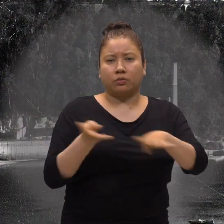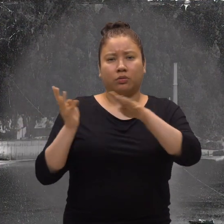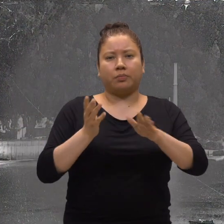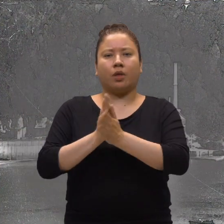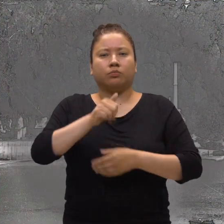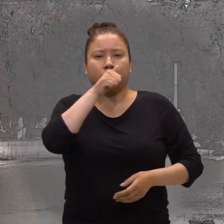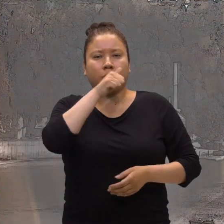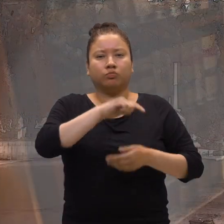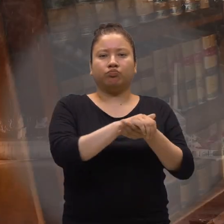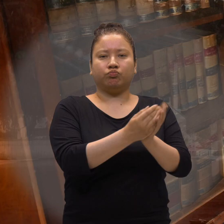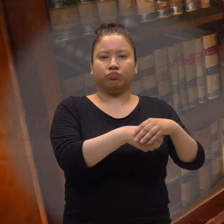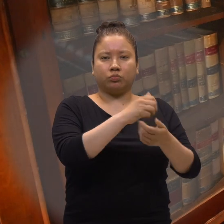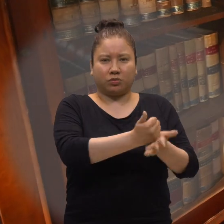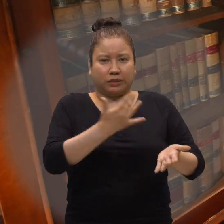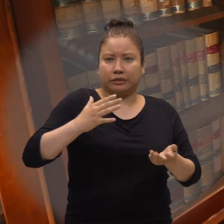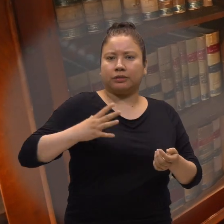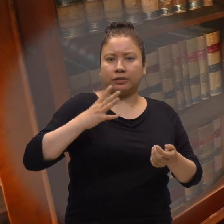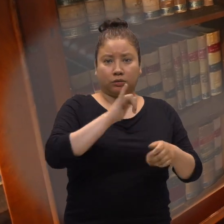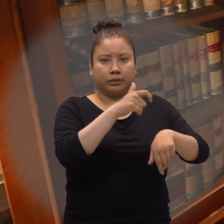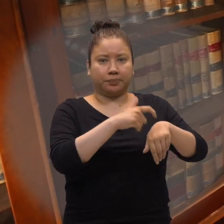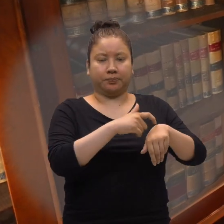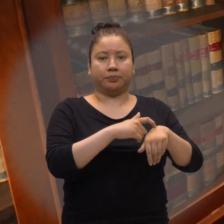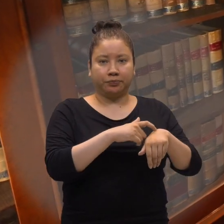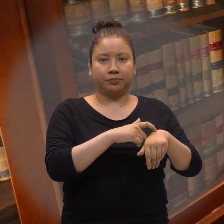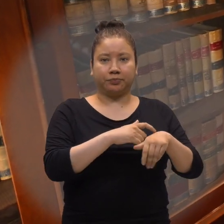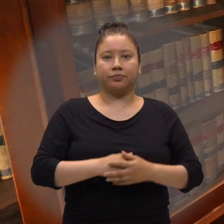into a private washbasin, a rare luxury at the time.